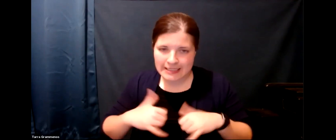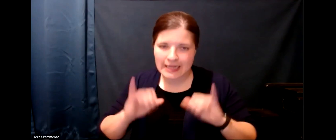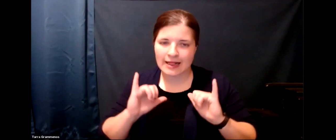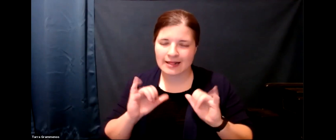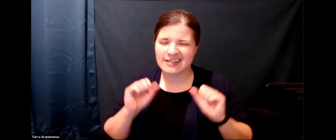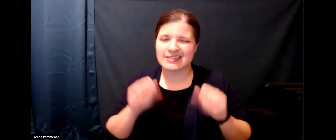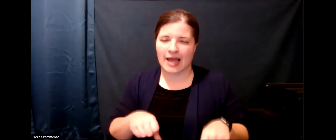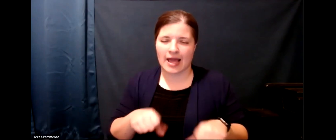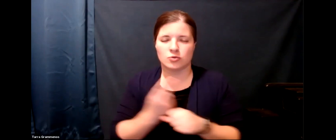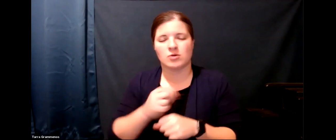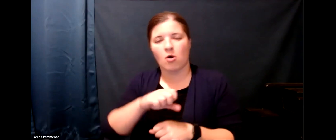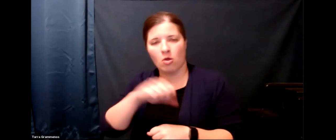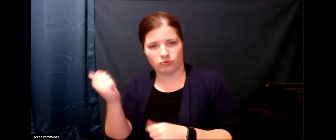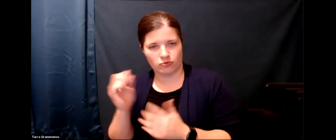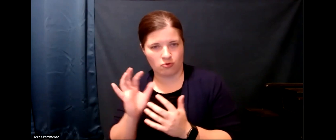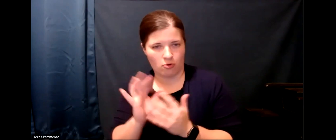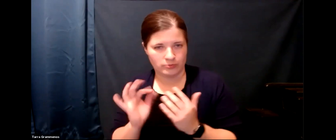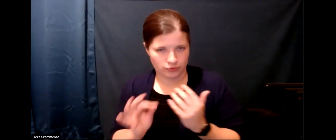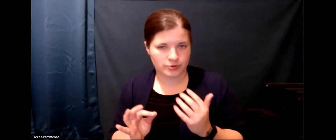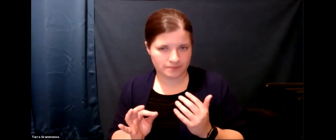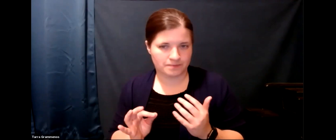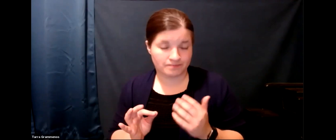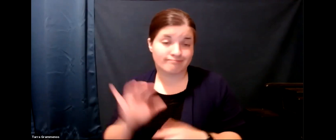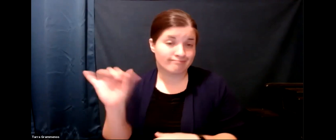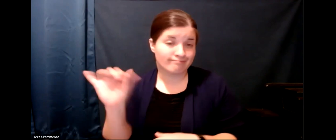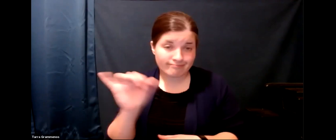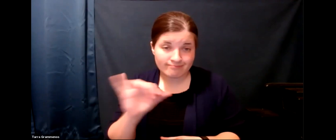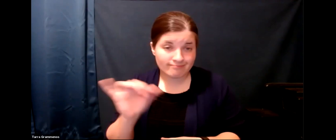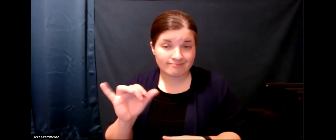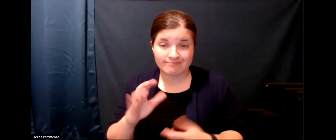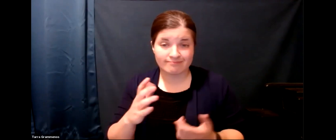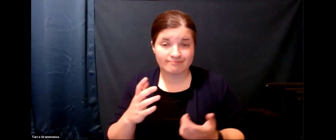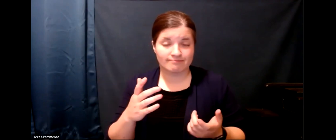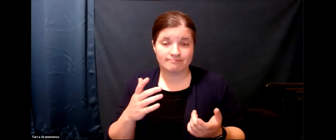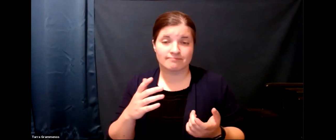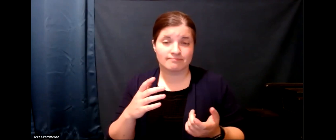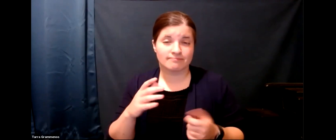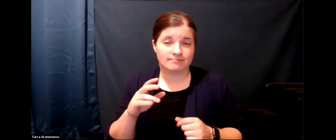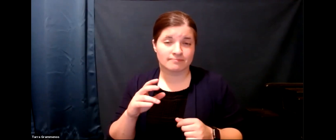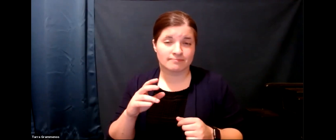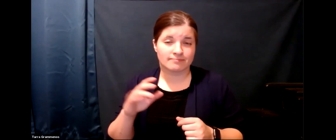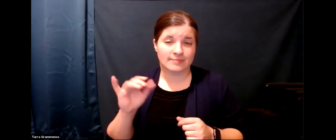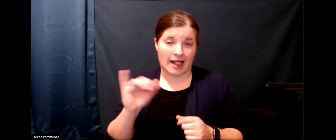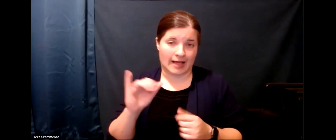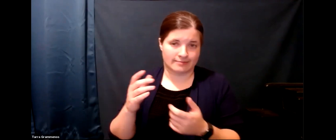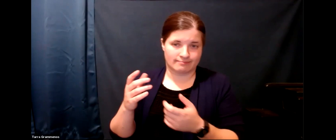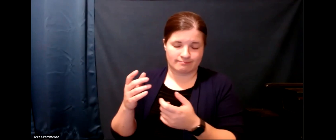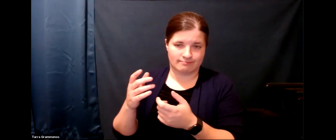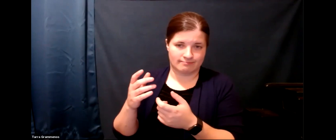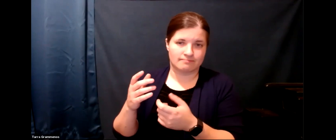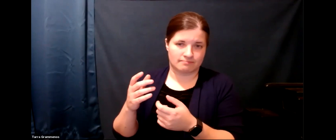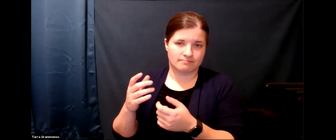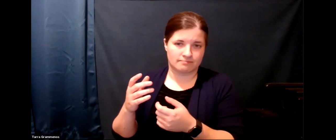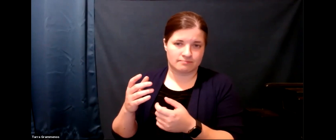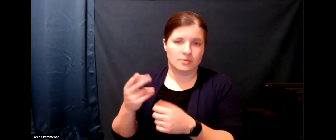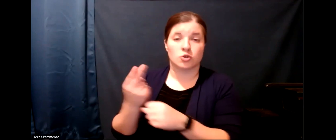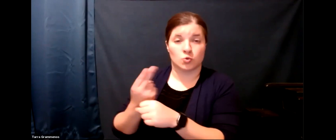alternatives like vouching, a registered voter who can